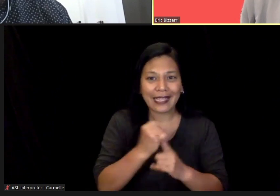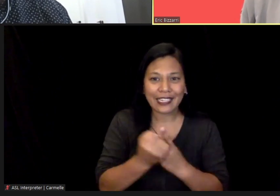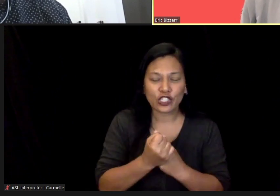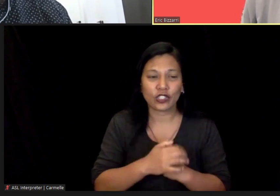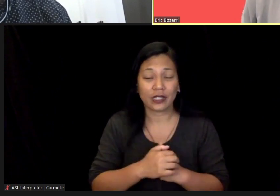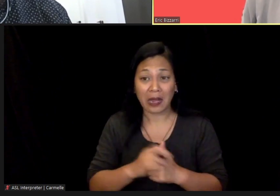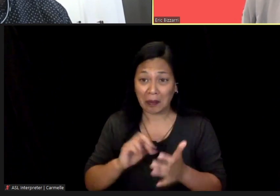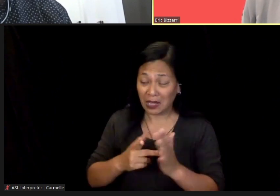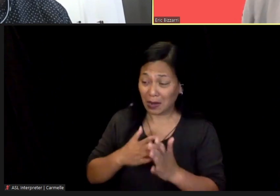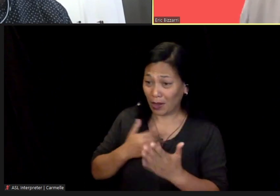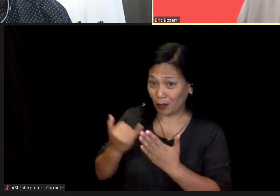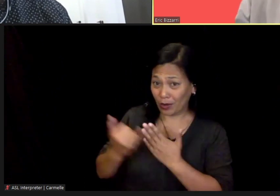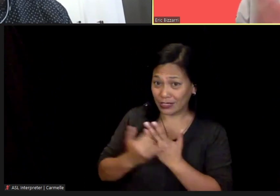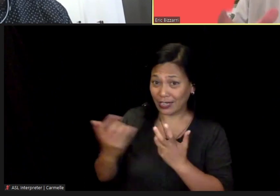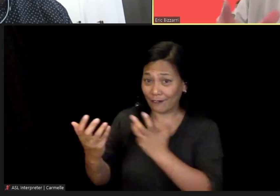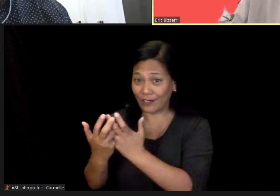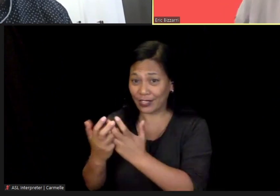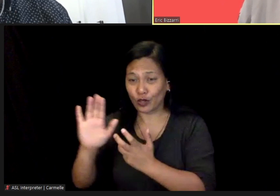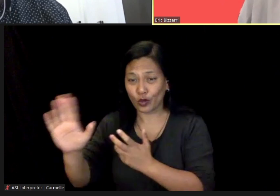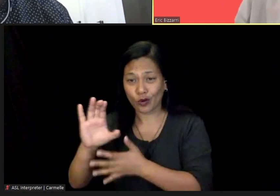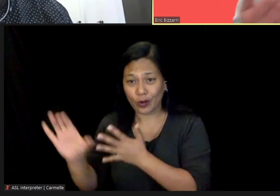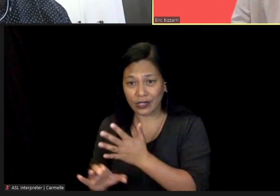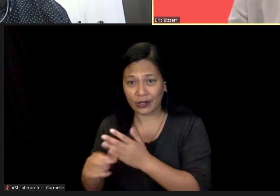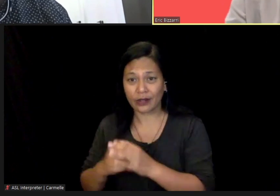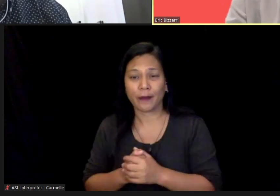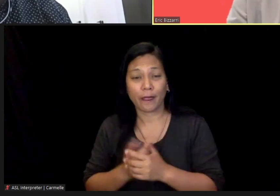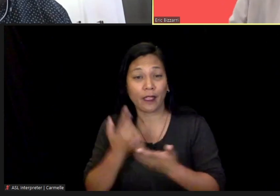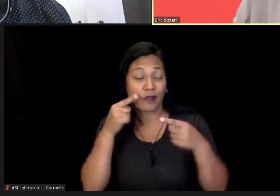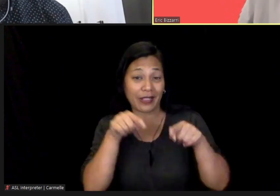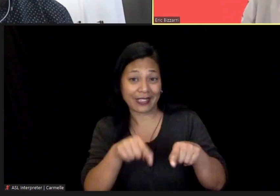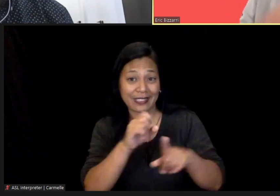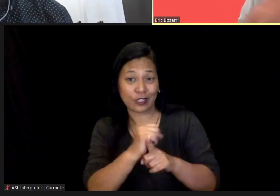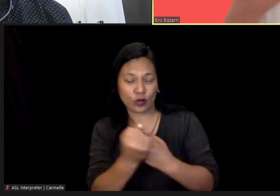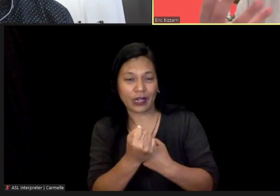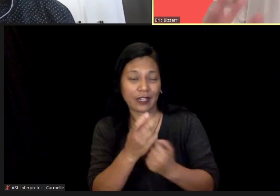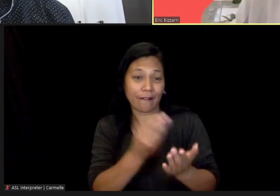Does my project fit within the requirements of in case the funding application or in our case, let's